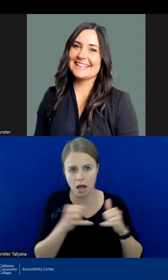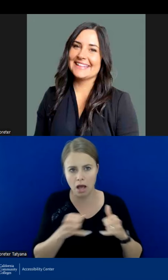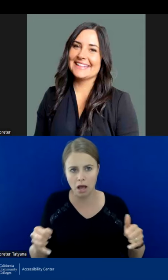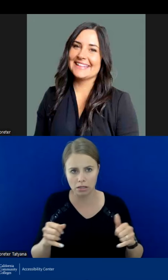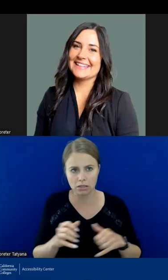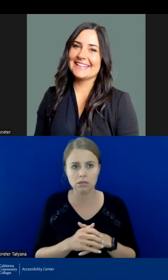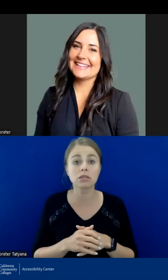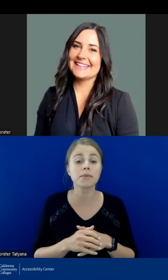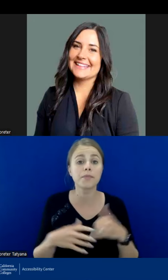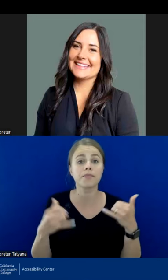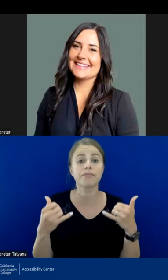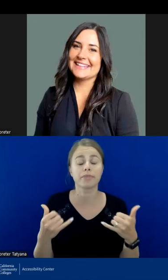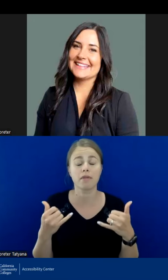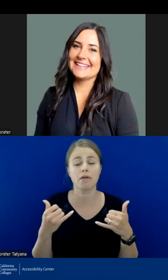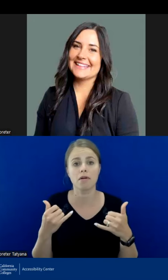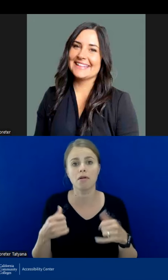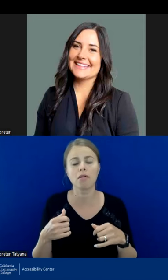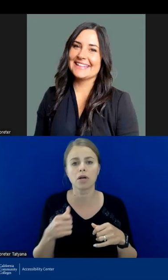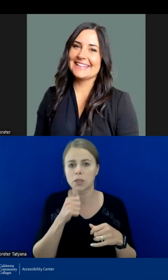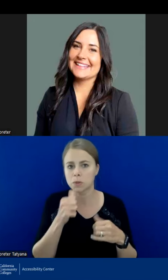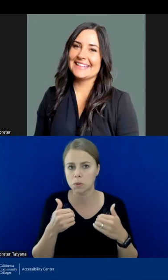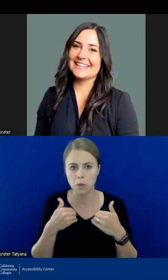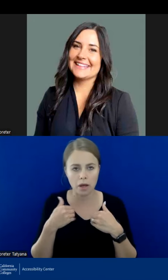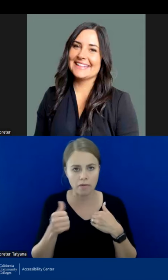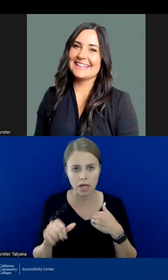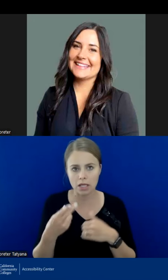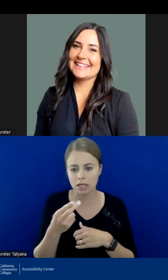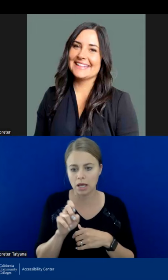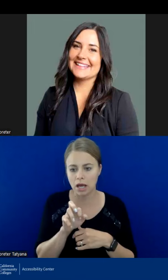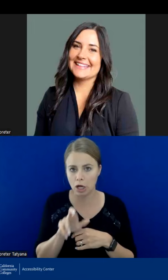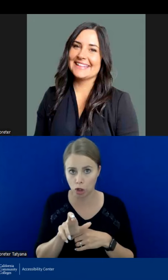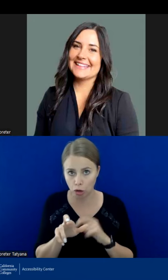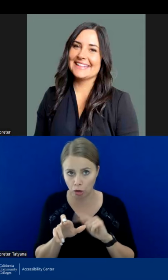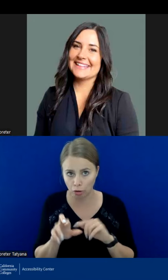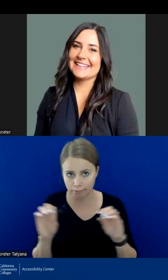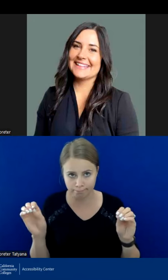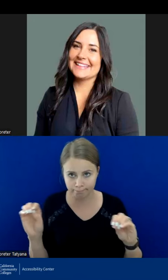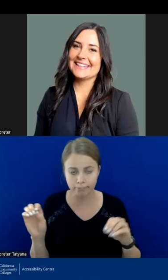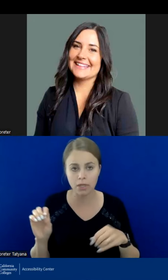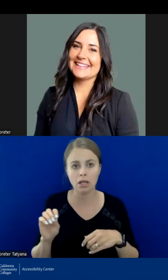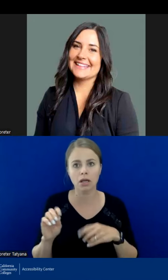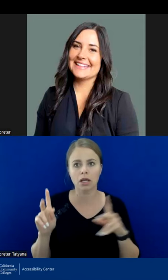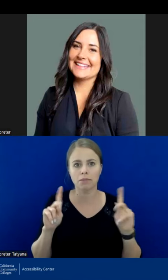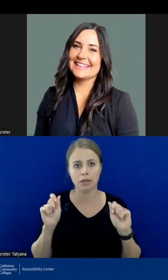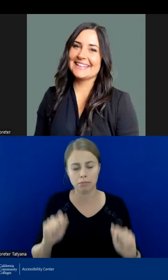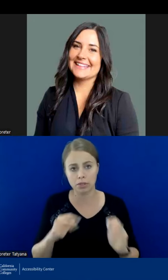Now of course we don't have any header, even though people may read this and imply,